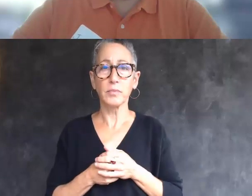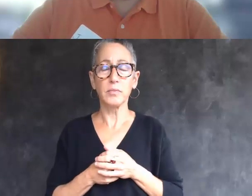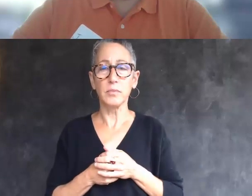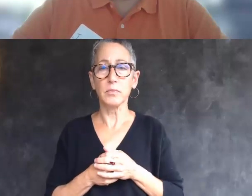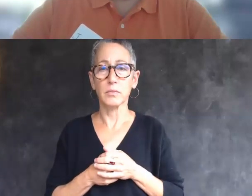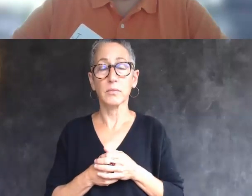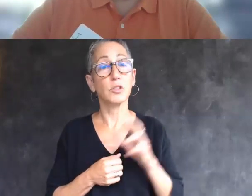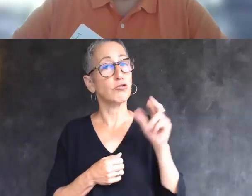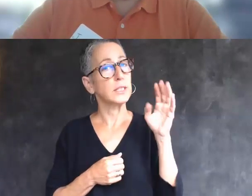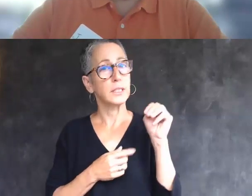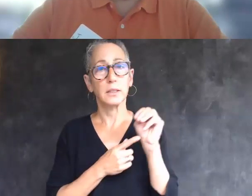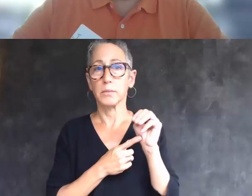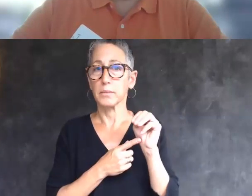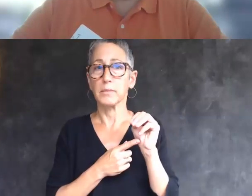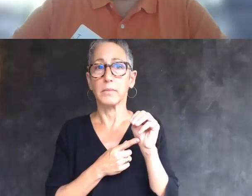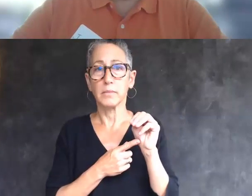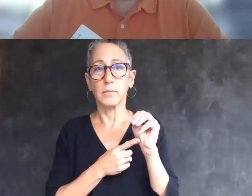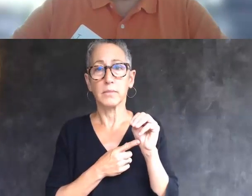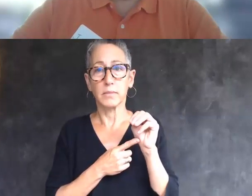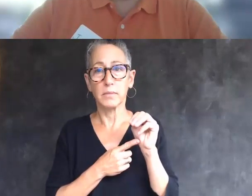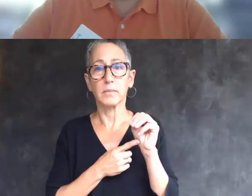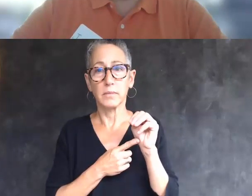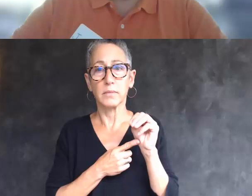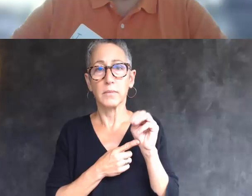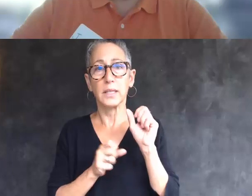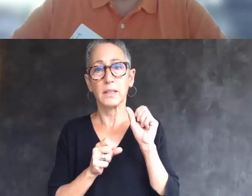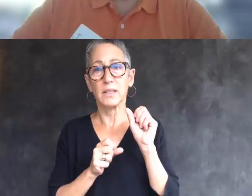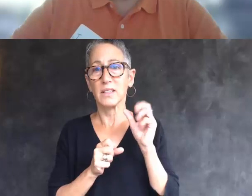I know the power of the media to create a sense that I'm not as good as.